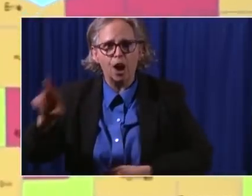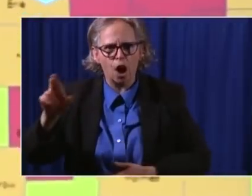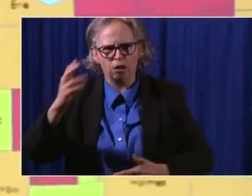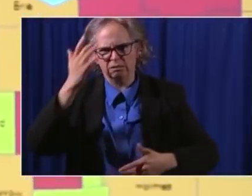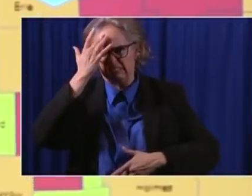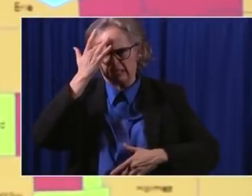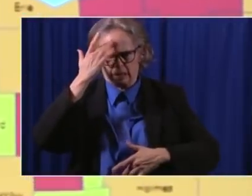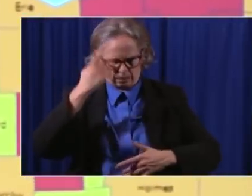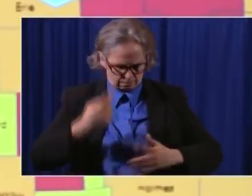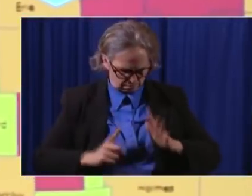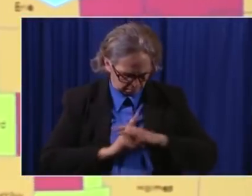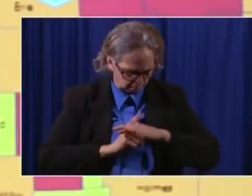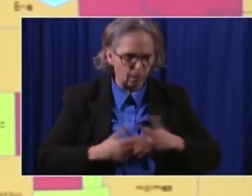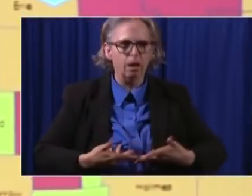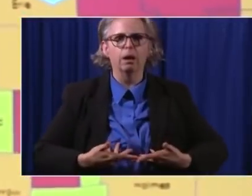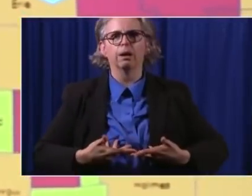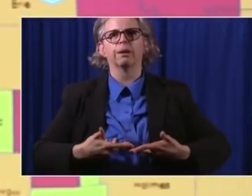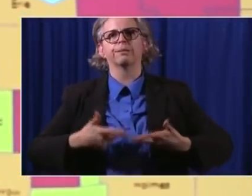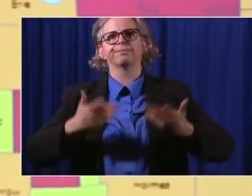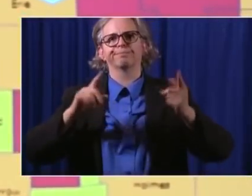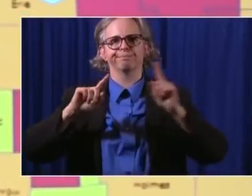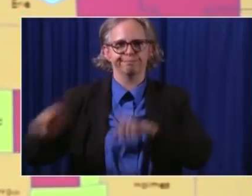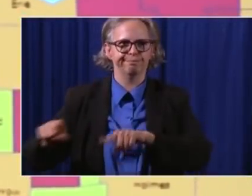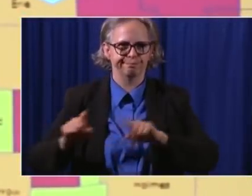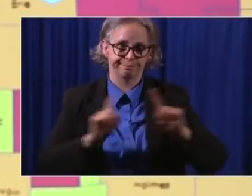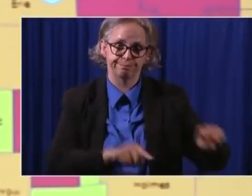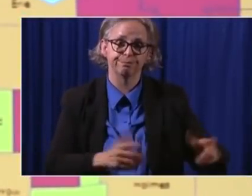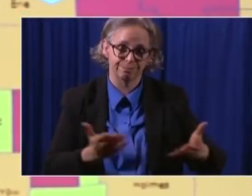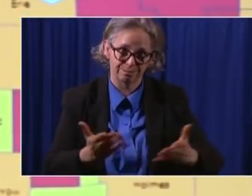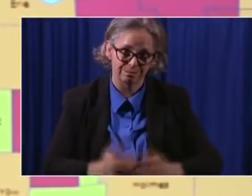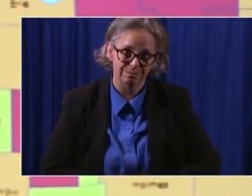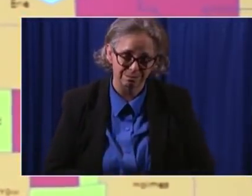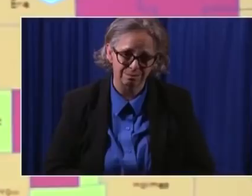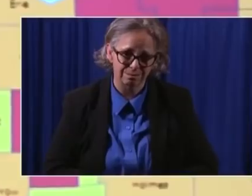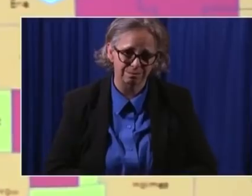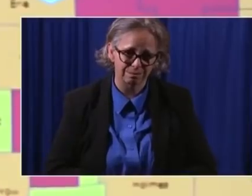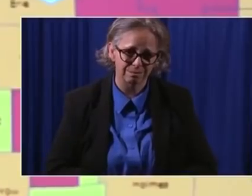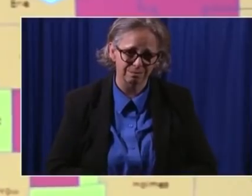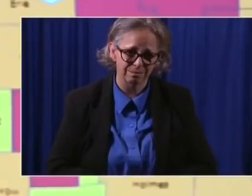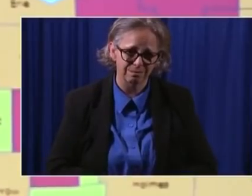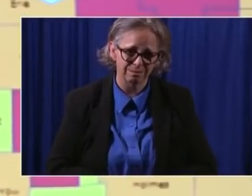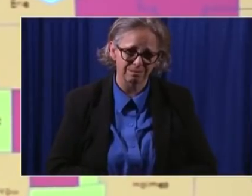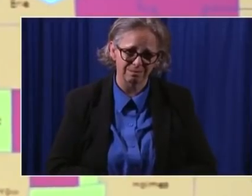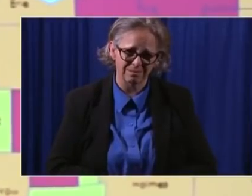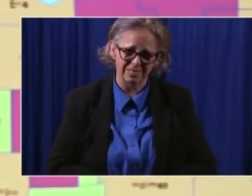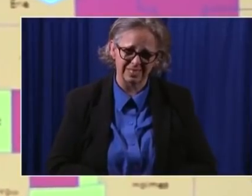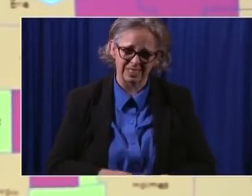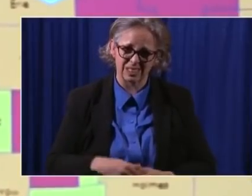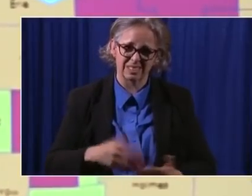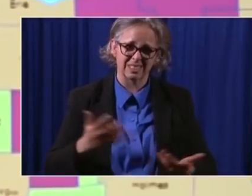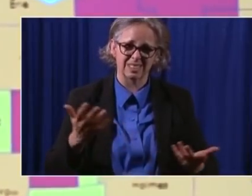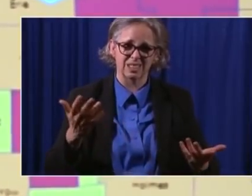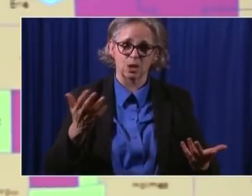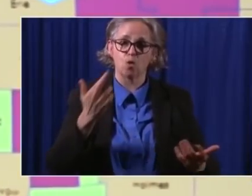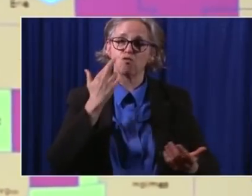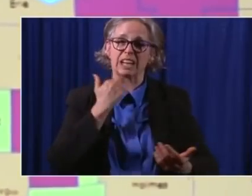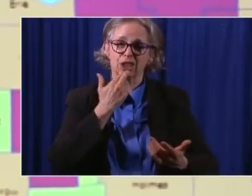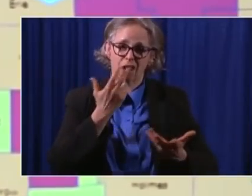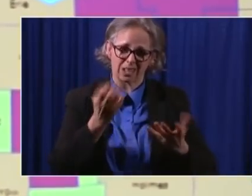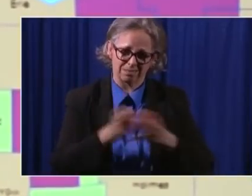TESTING, AS MORE ALLEN COUNTY RESIDENTS ARE SEEKING CARE FROM THEIR DOCTORS AND THE E.R. FROM COVID-19 SYMPTOMS.